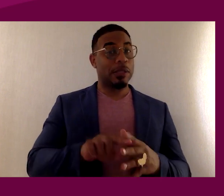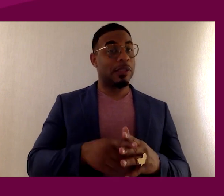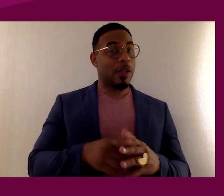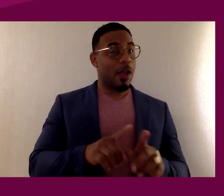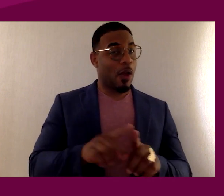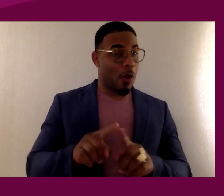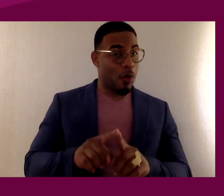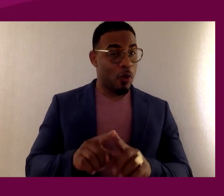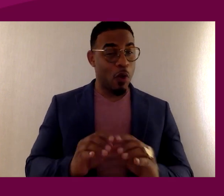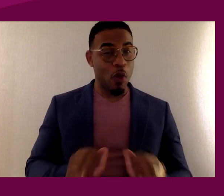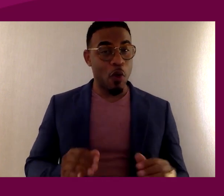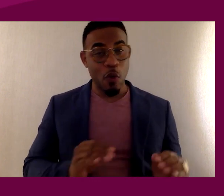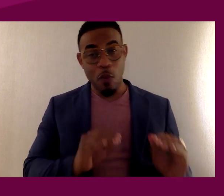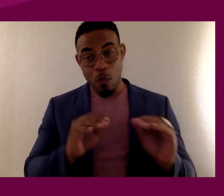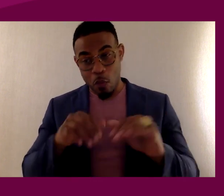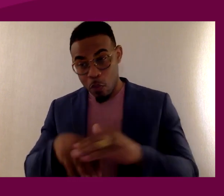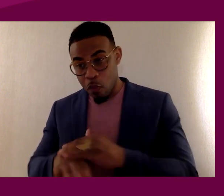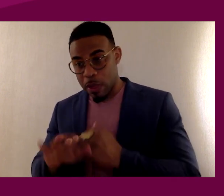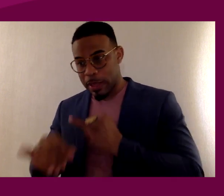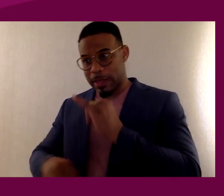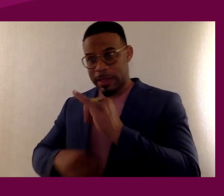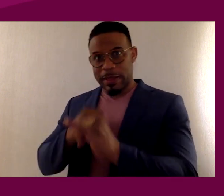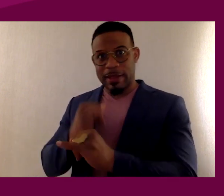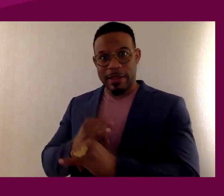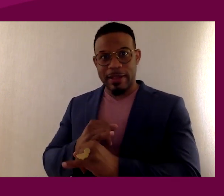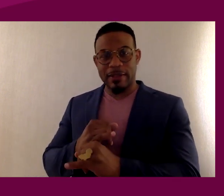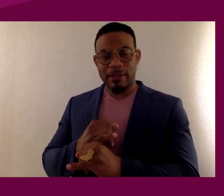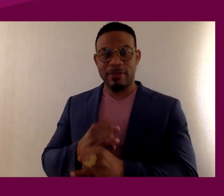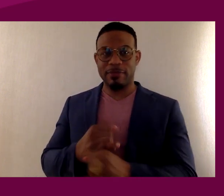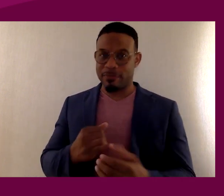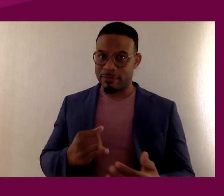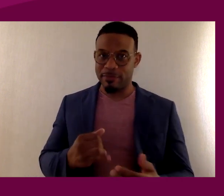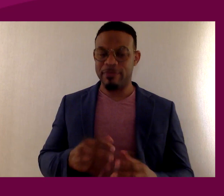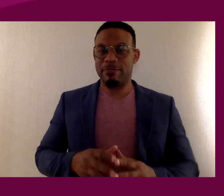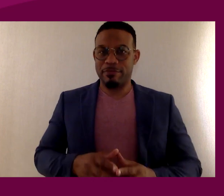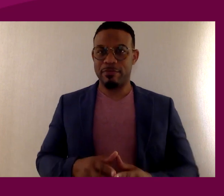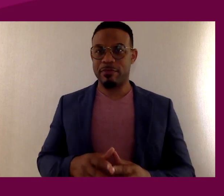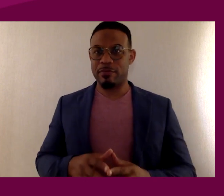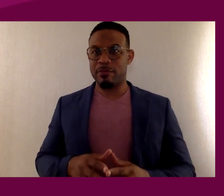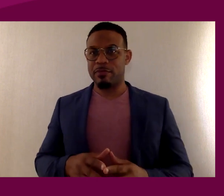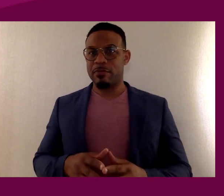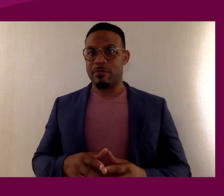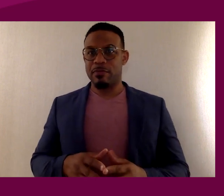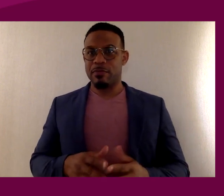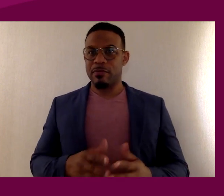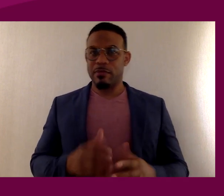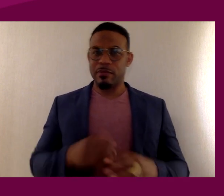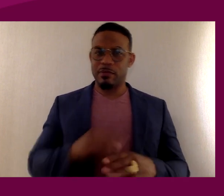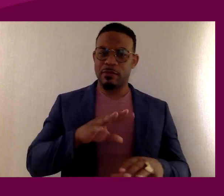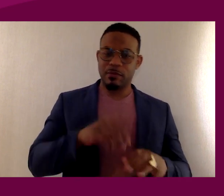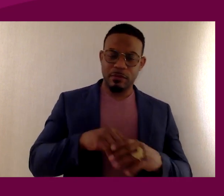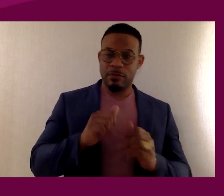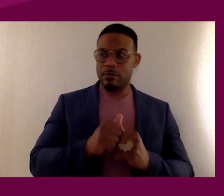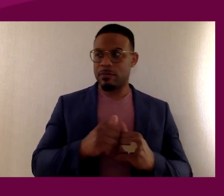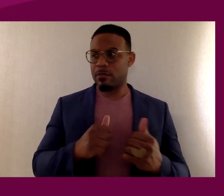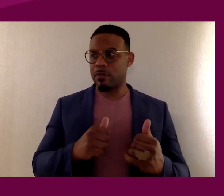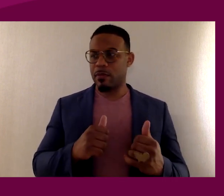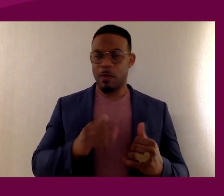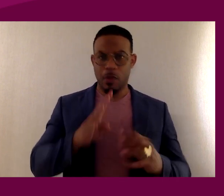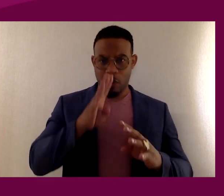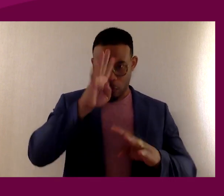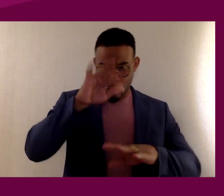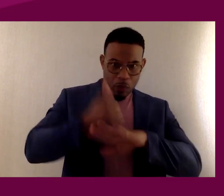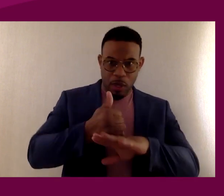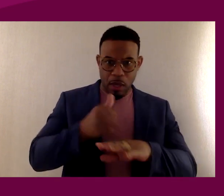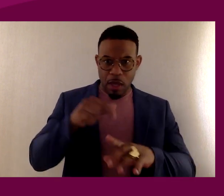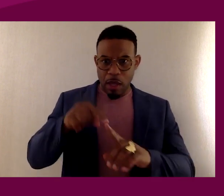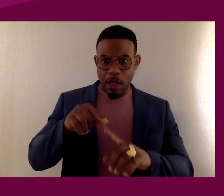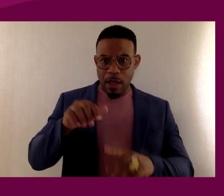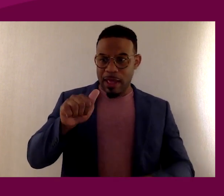And then slowly she started also moving into the international arena and got involved with the